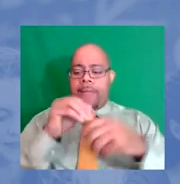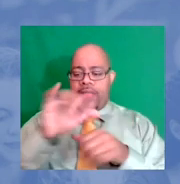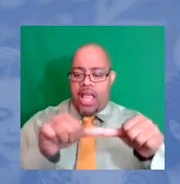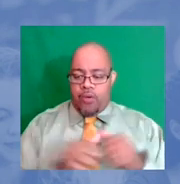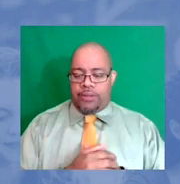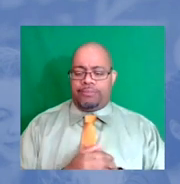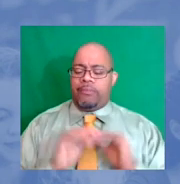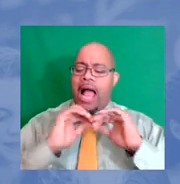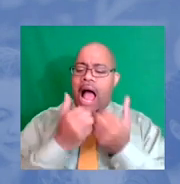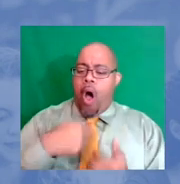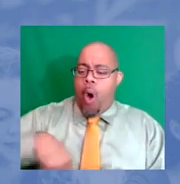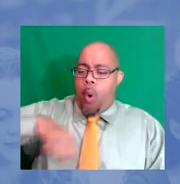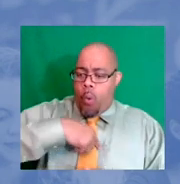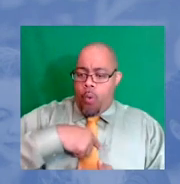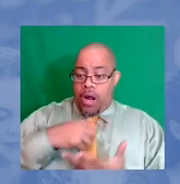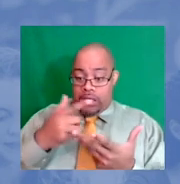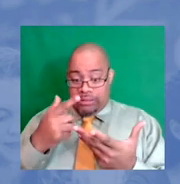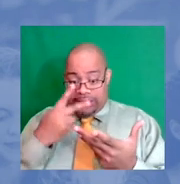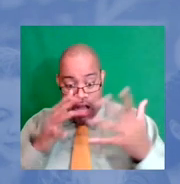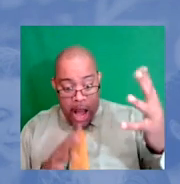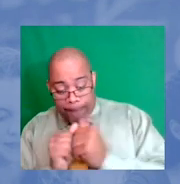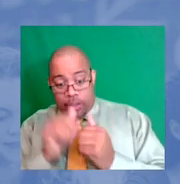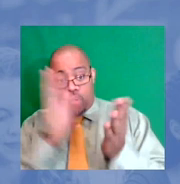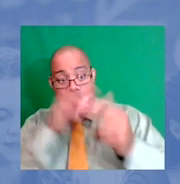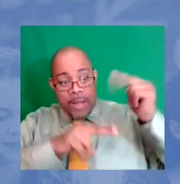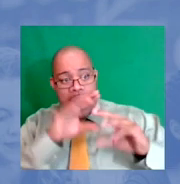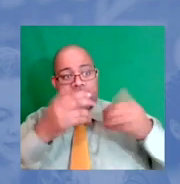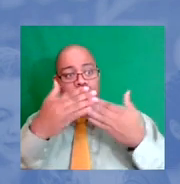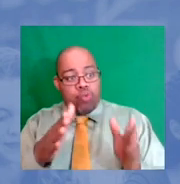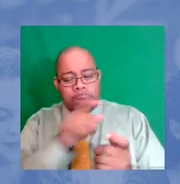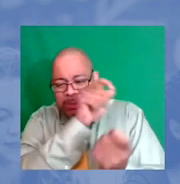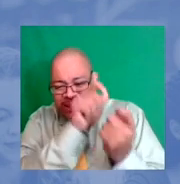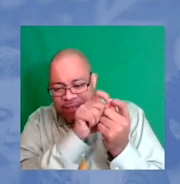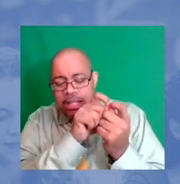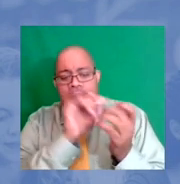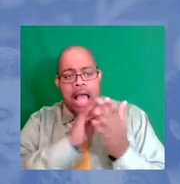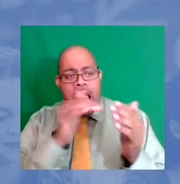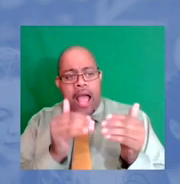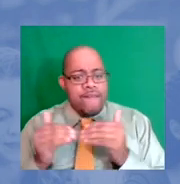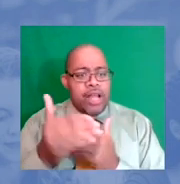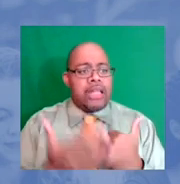HOW WILL UPDATED SCHOOL BUILDINGS AND CLASSROOMS IN PARTICULAR ADVANCE RACIAL AND SOCIAL ECONOMIC